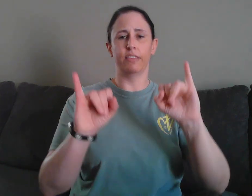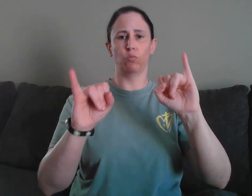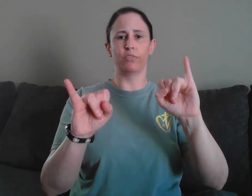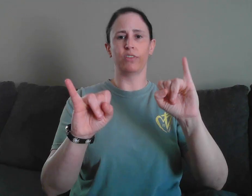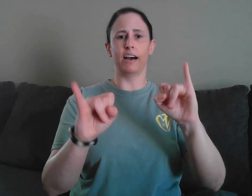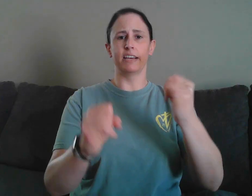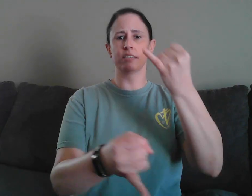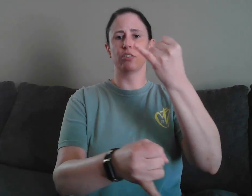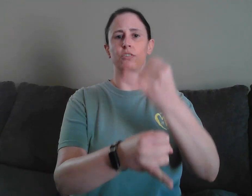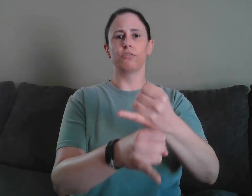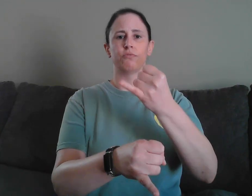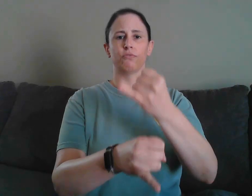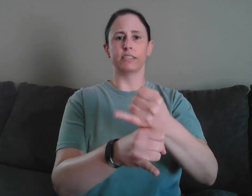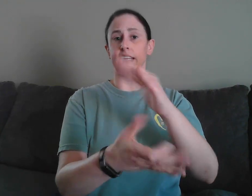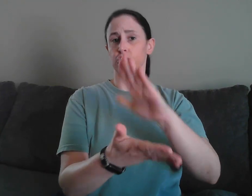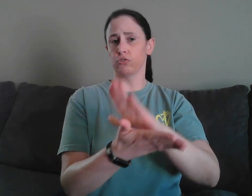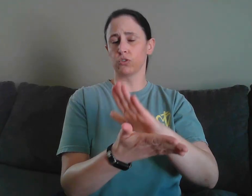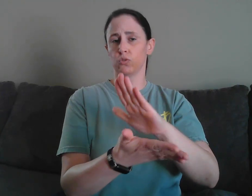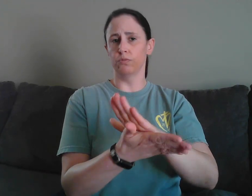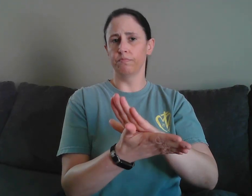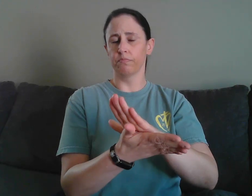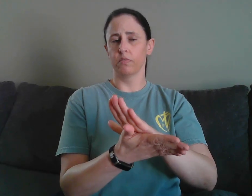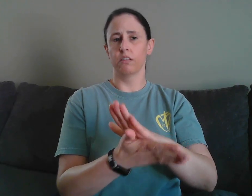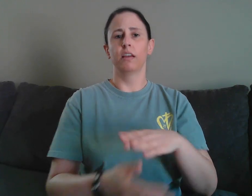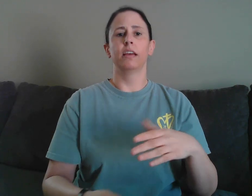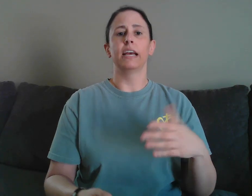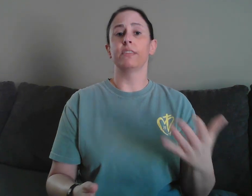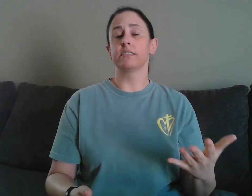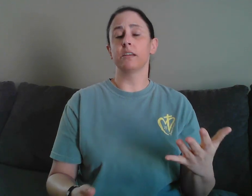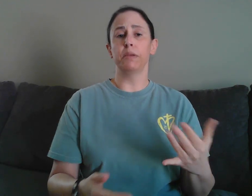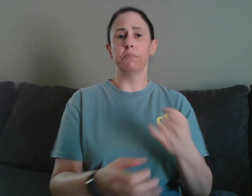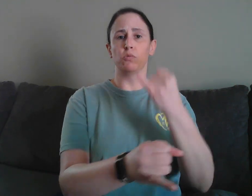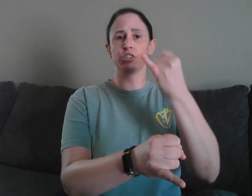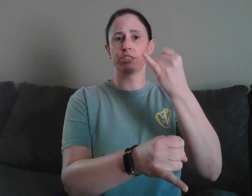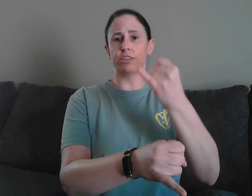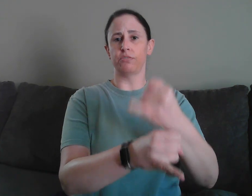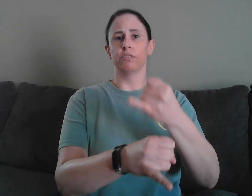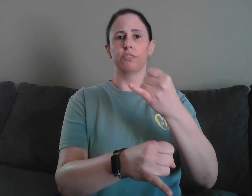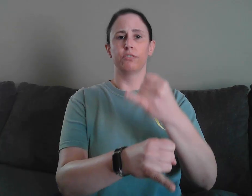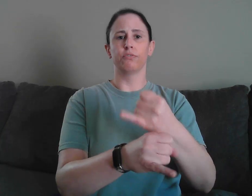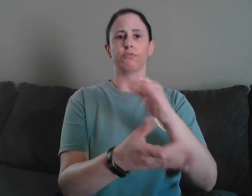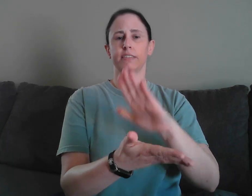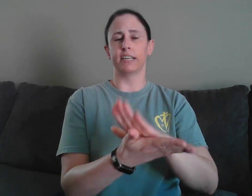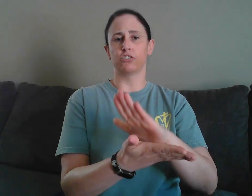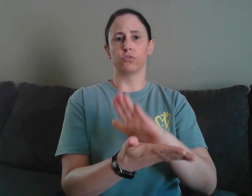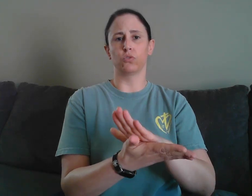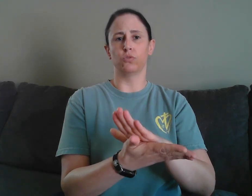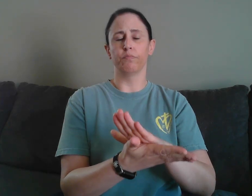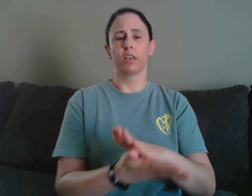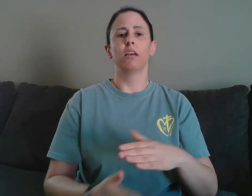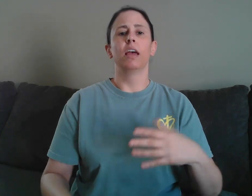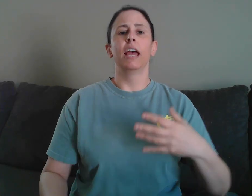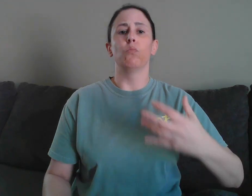and then with eyes residential school and then some people will just do residential school. And